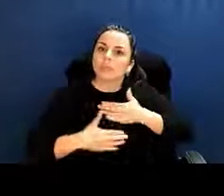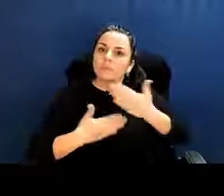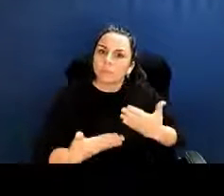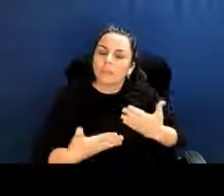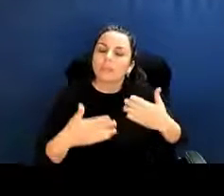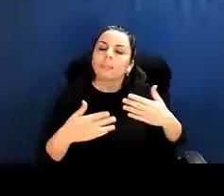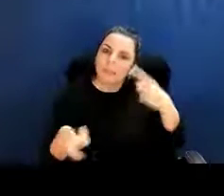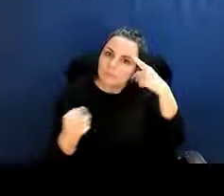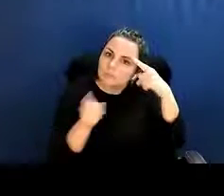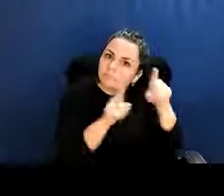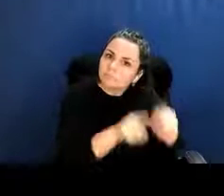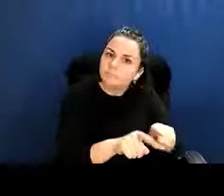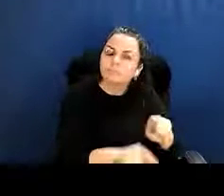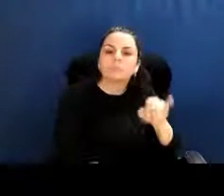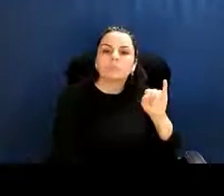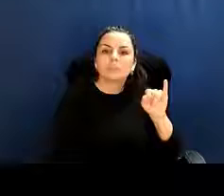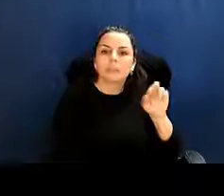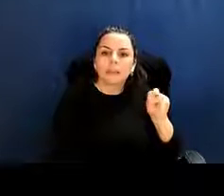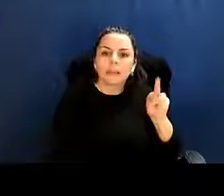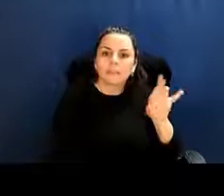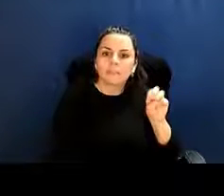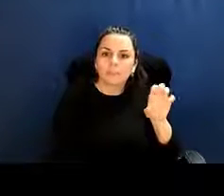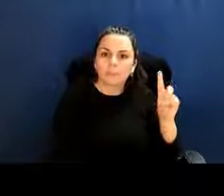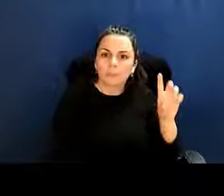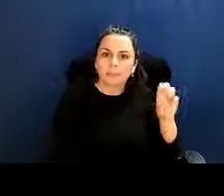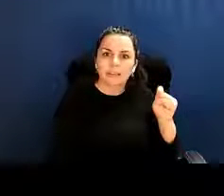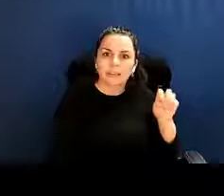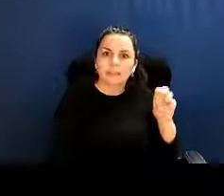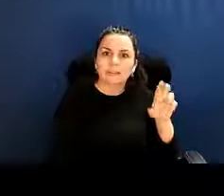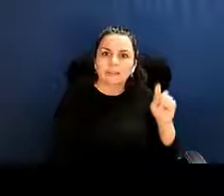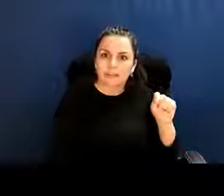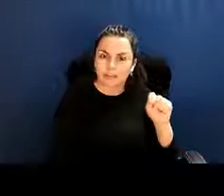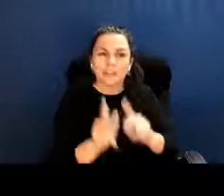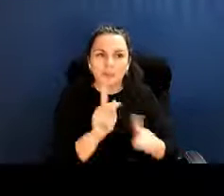and with participants adequately understanding the information